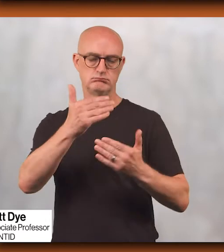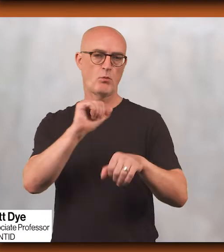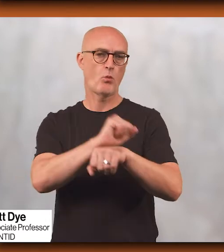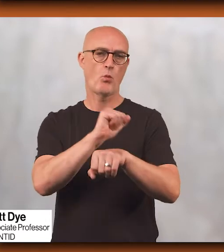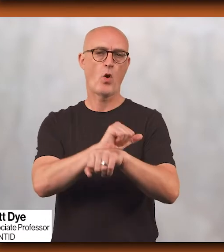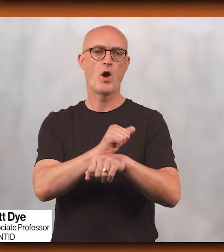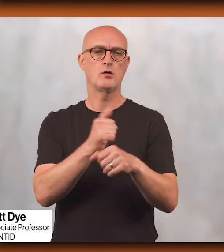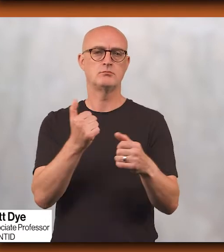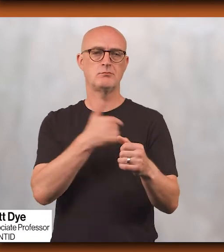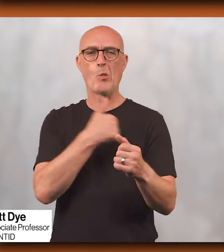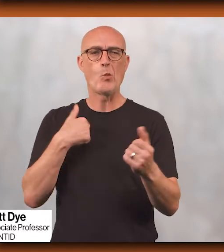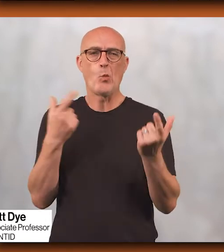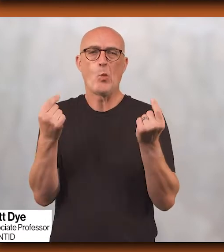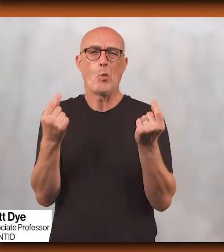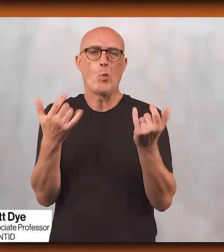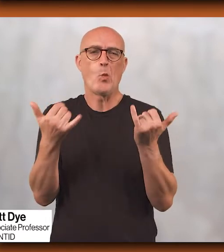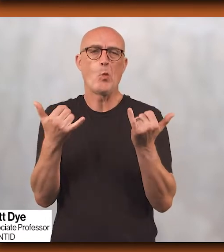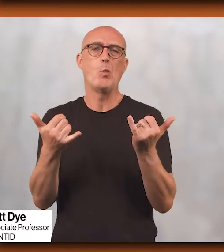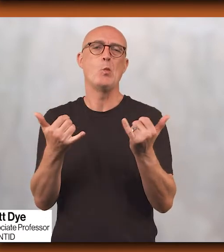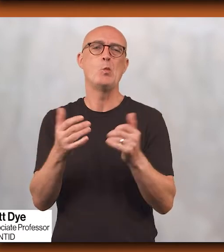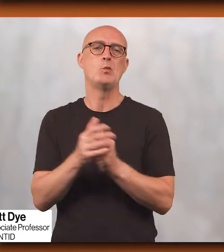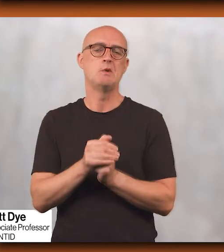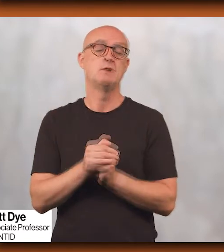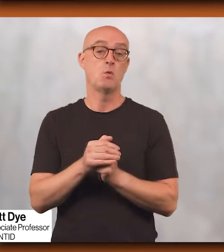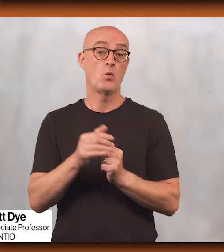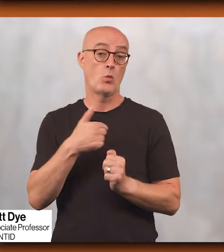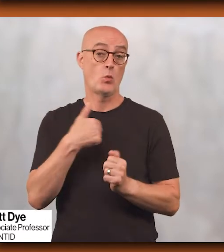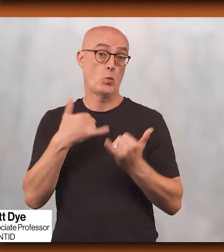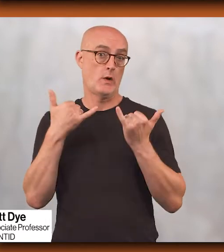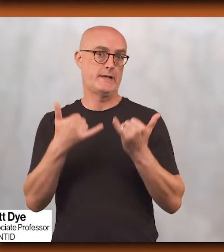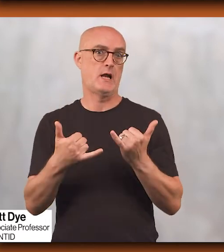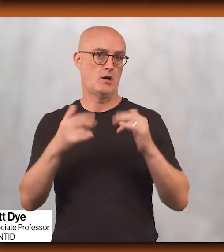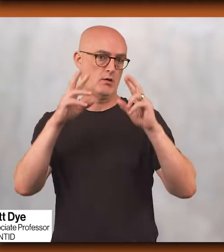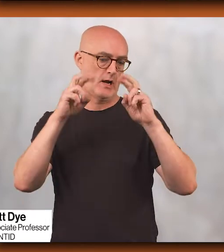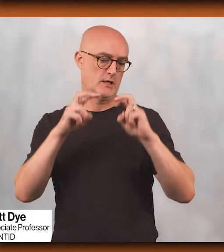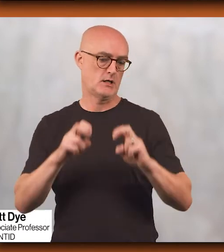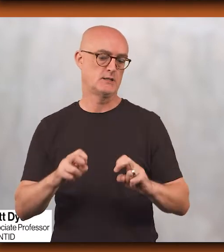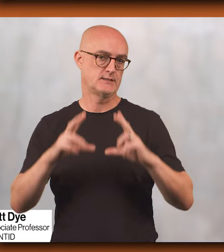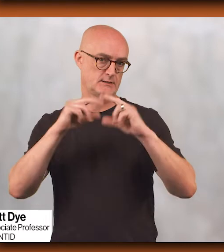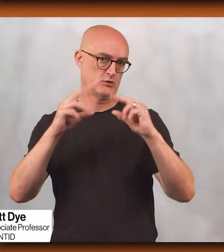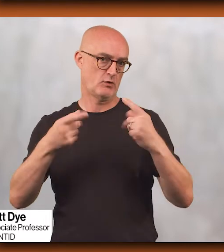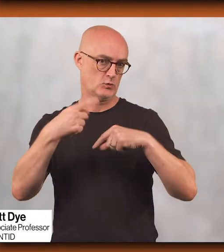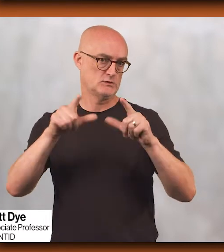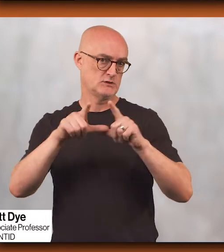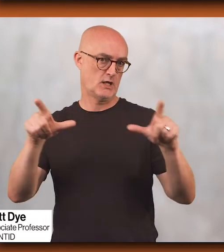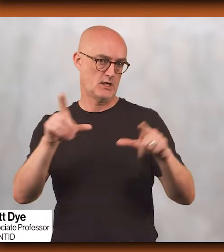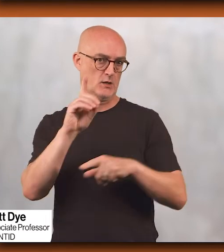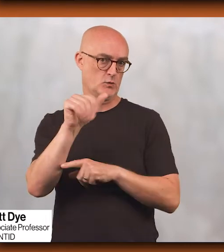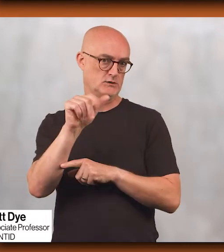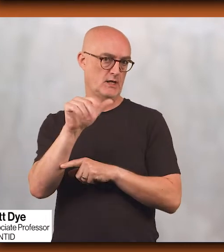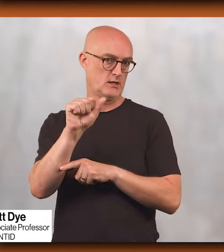Our on-going work, so we're in the process of analyzing our dataset. We're also in the process